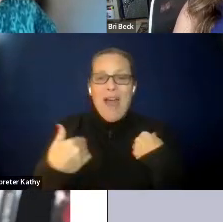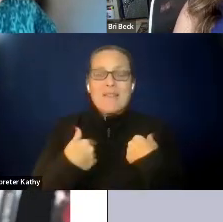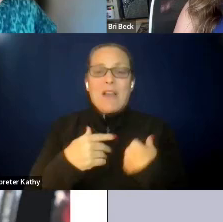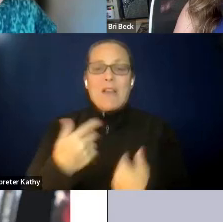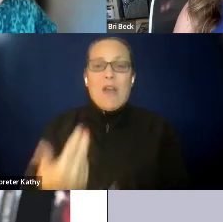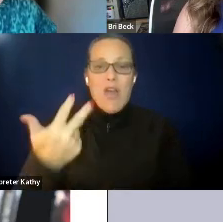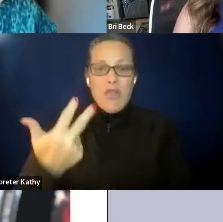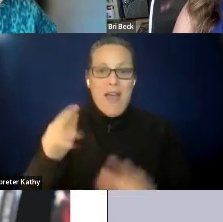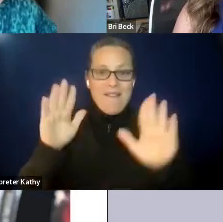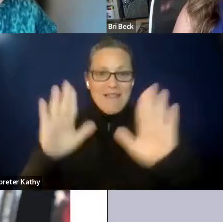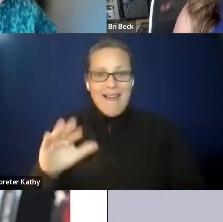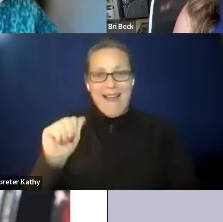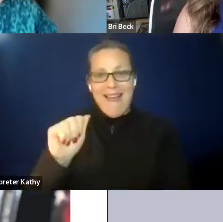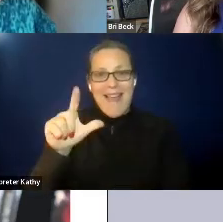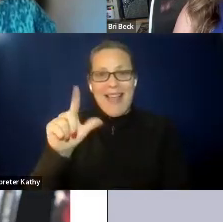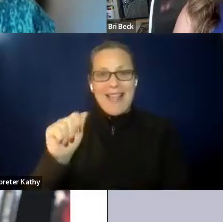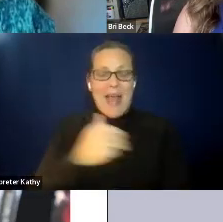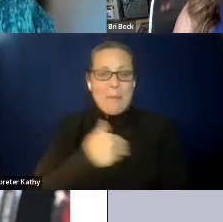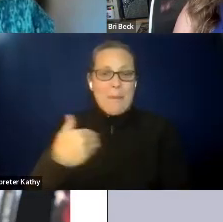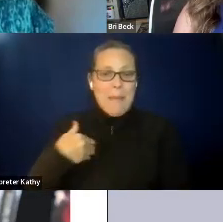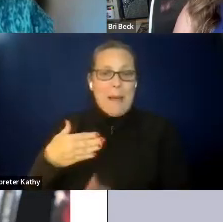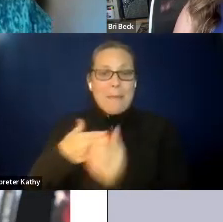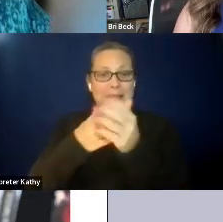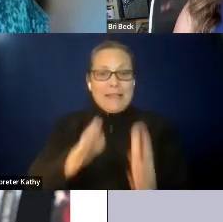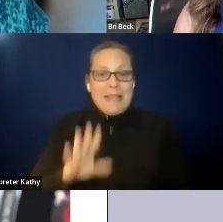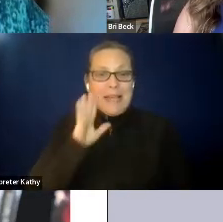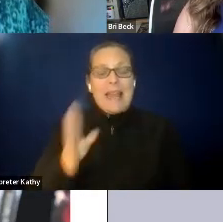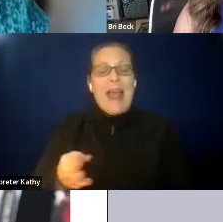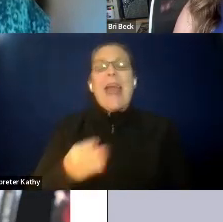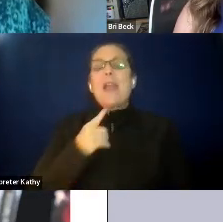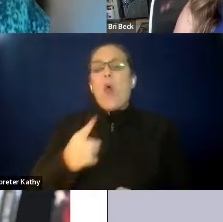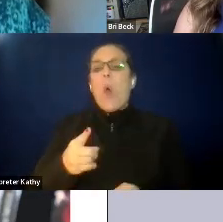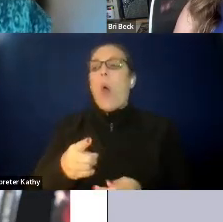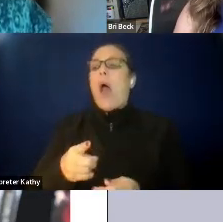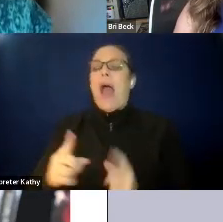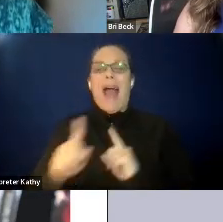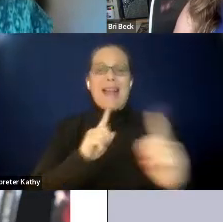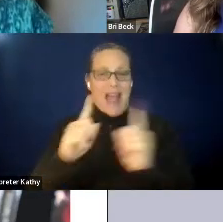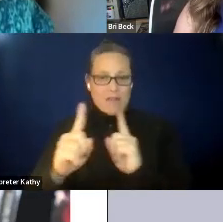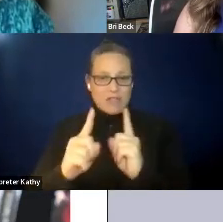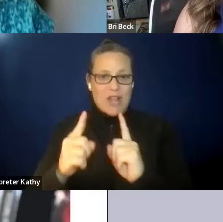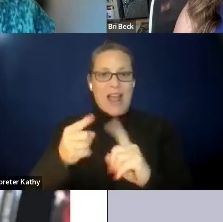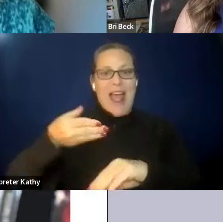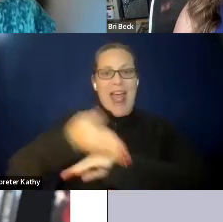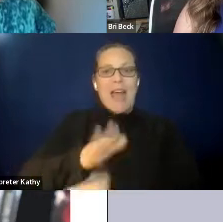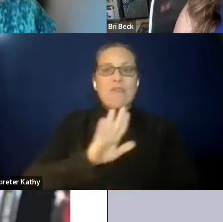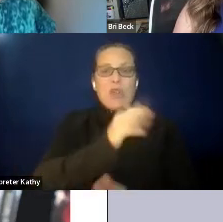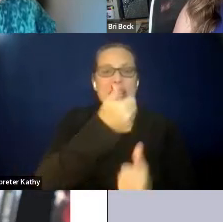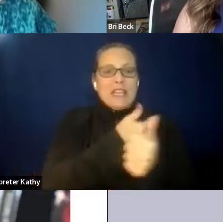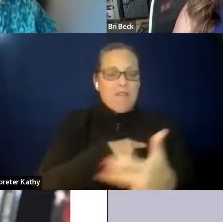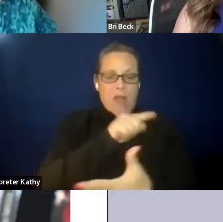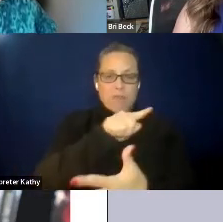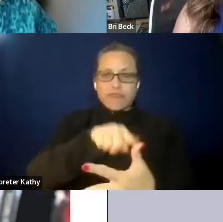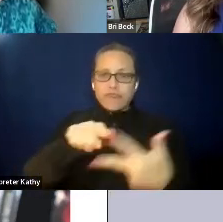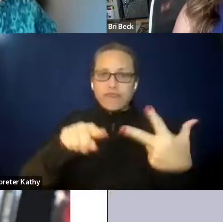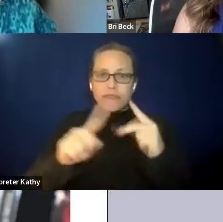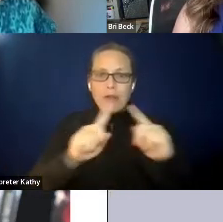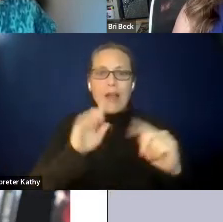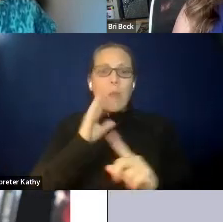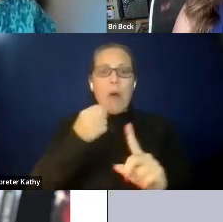with you her knowledge. And also we'll have three fantastic ALA member leaders in a facilitated